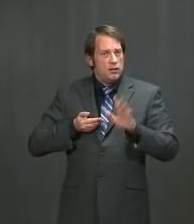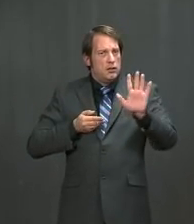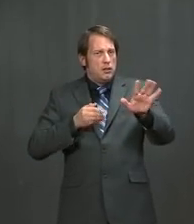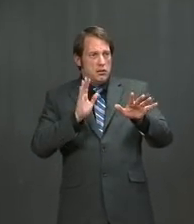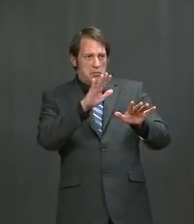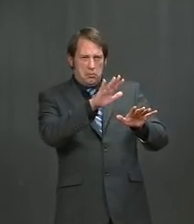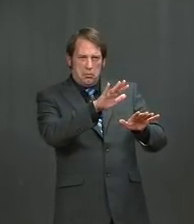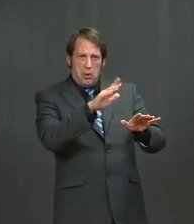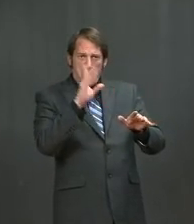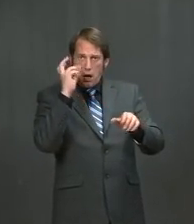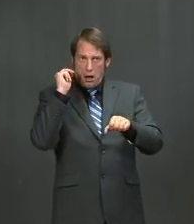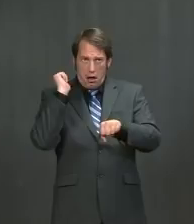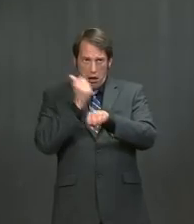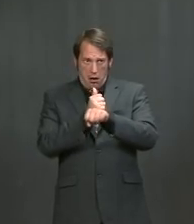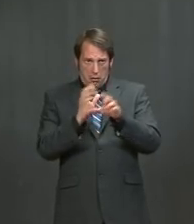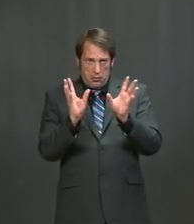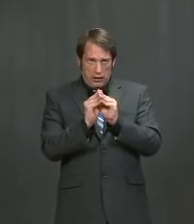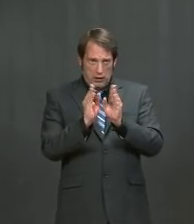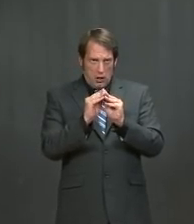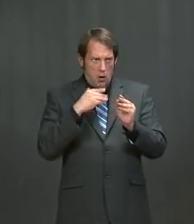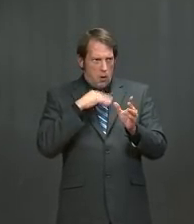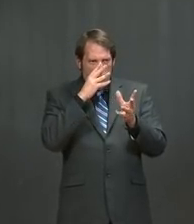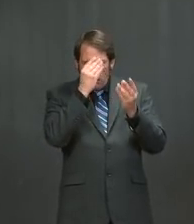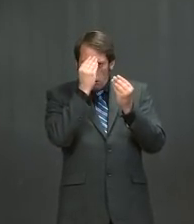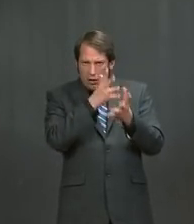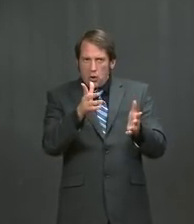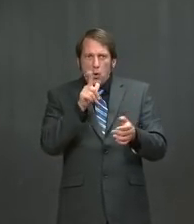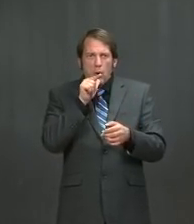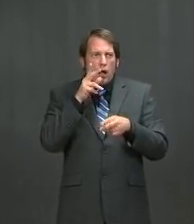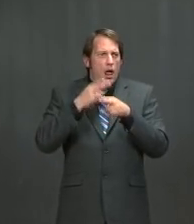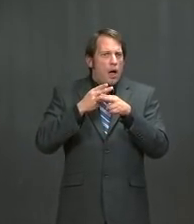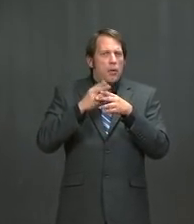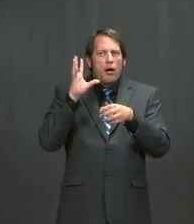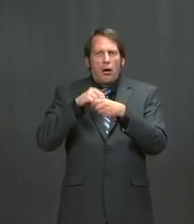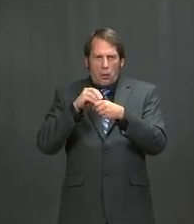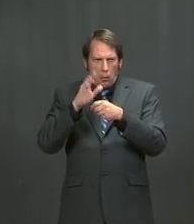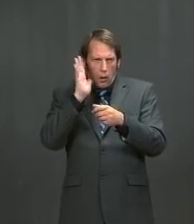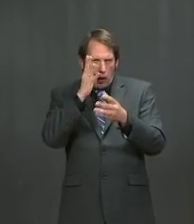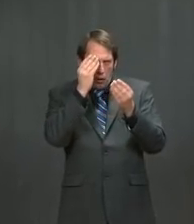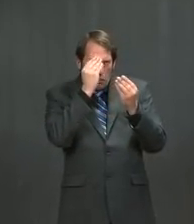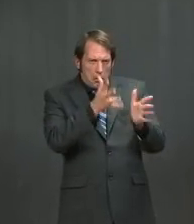we'll share the names with you, of course, once that's done. The Press: And one more on COVID. With the rise of new variants,